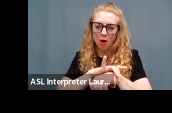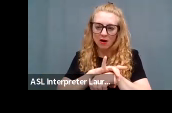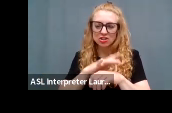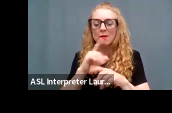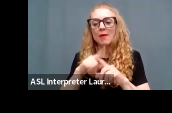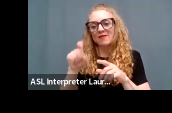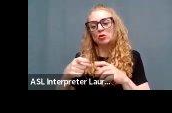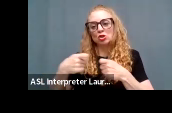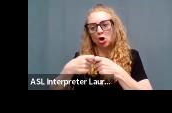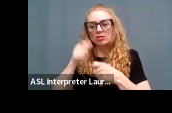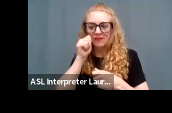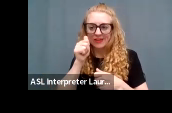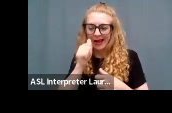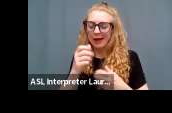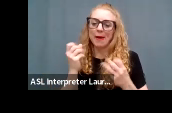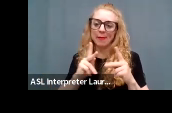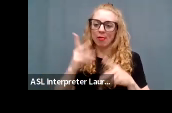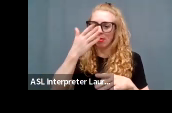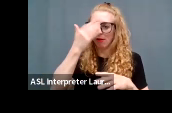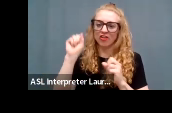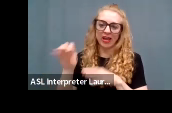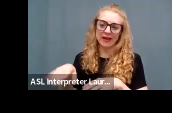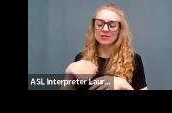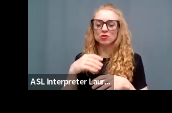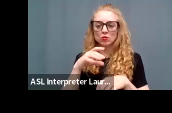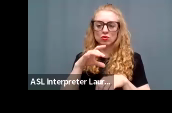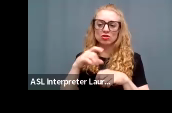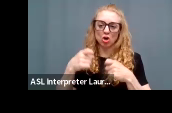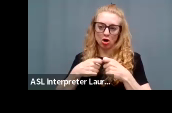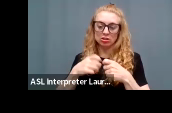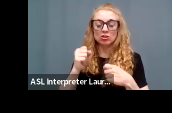daily and a lot of folks forget to charge so having something that's not attached to the